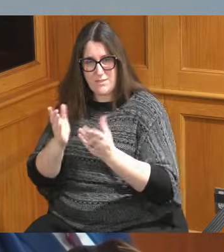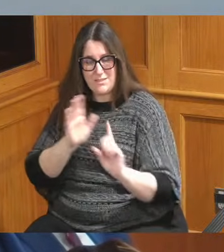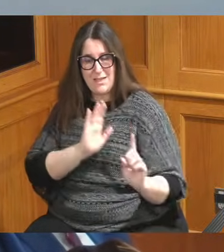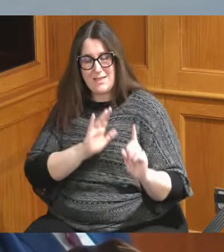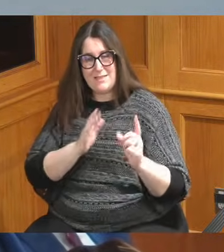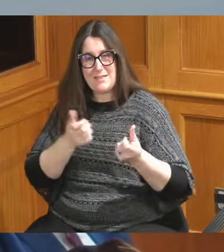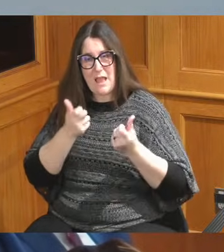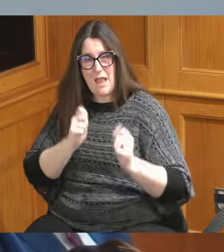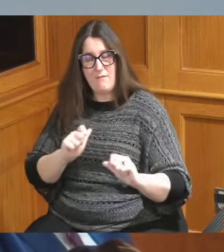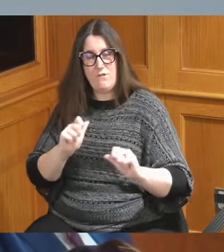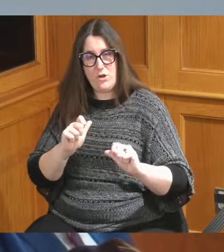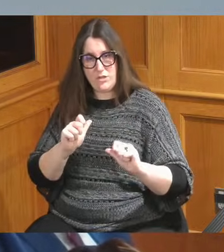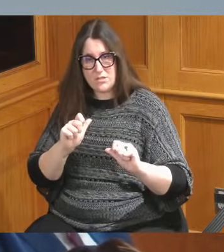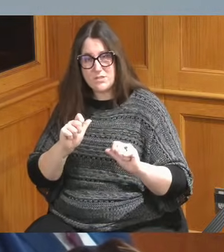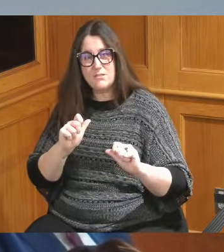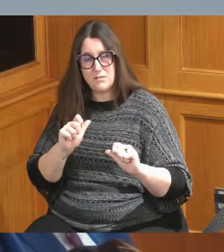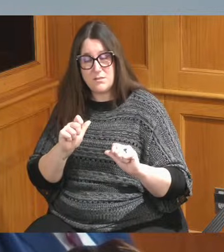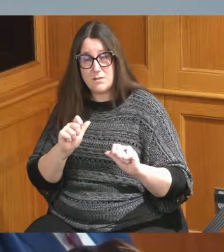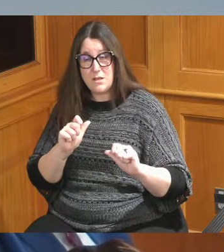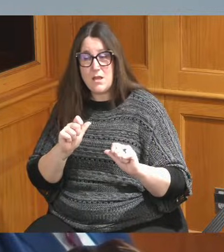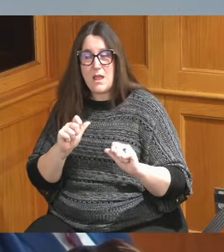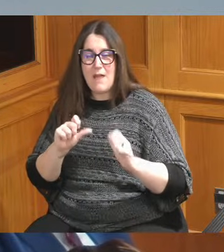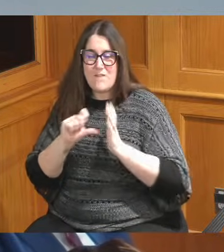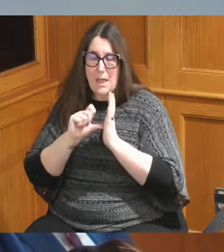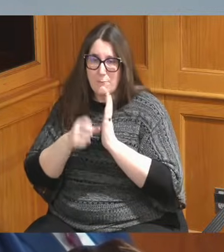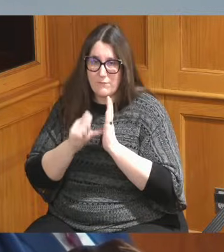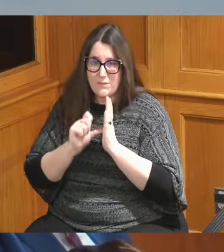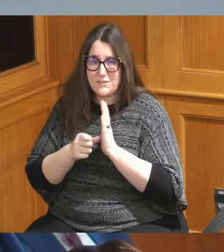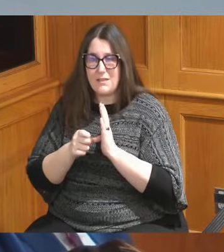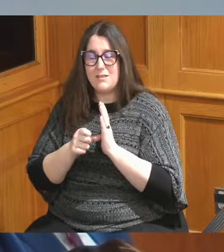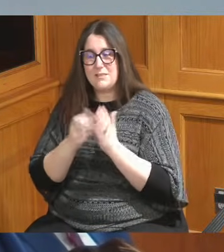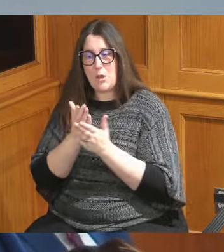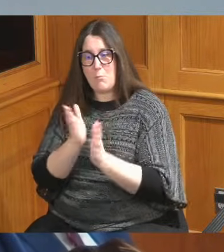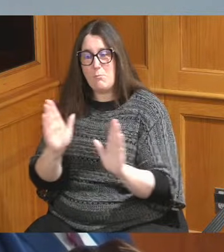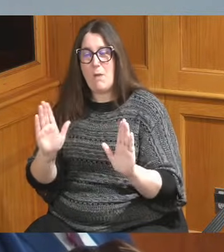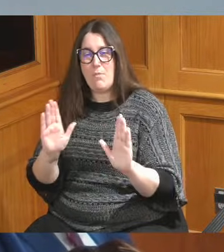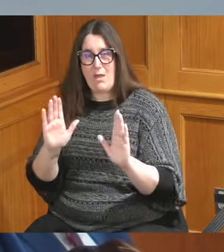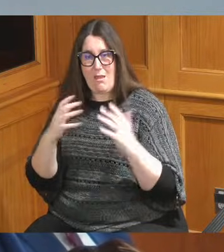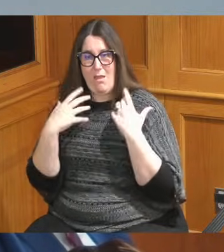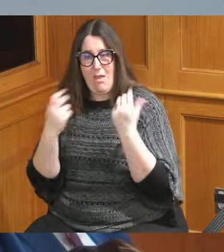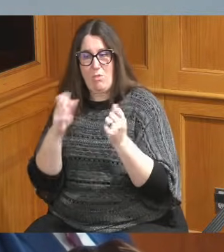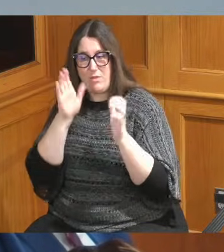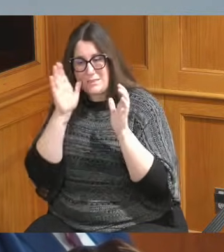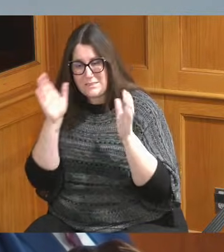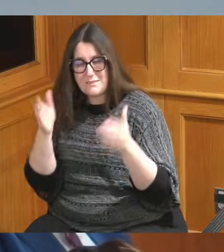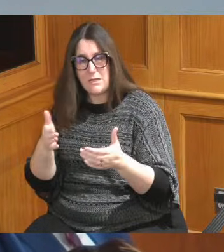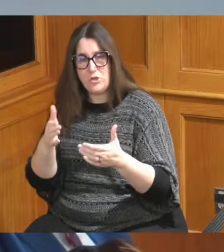chief have emphasized public health centered solutions, recognizing substance use disorder